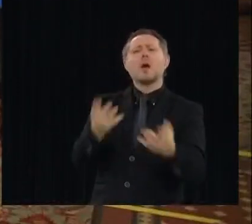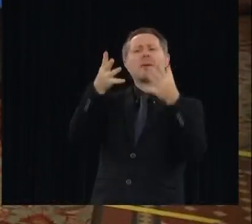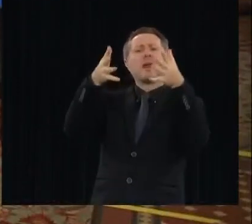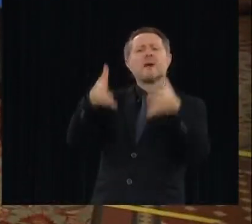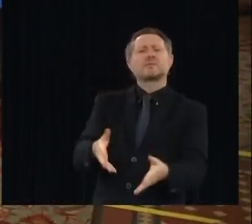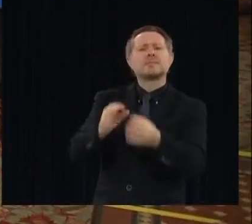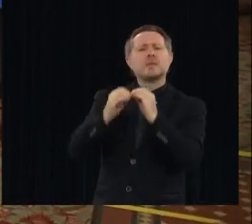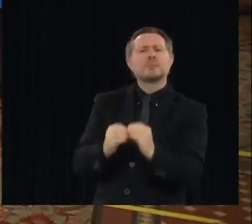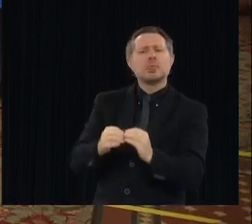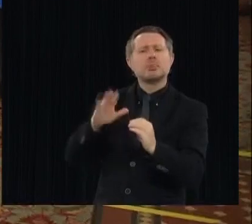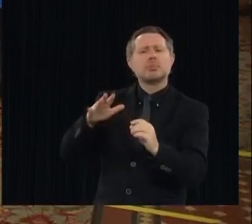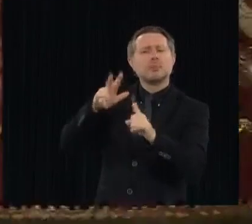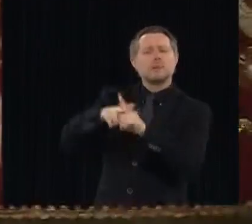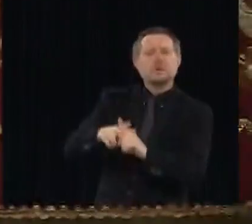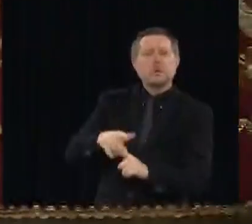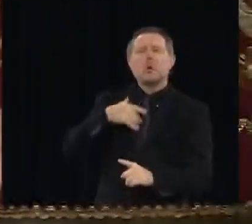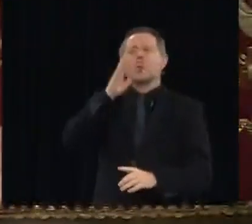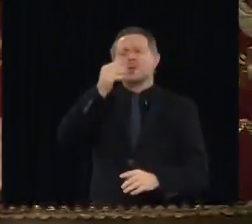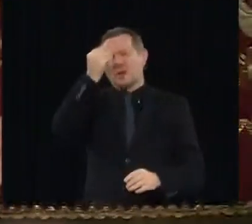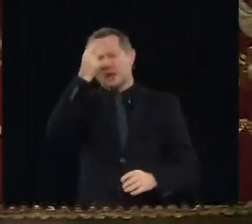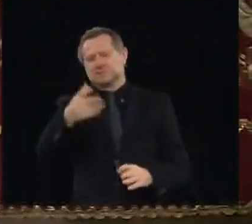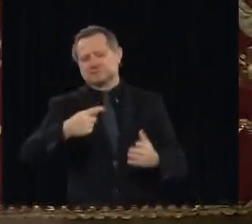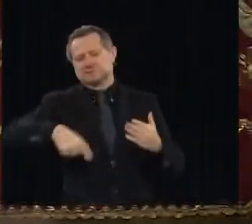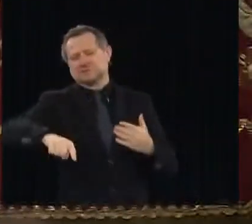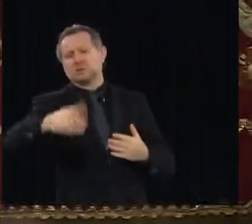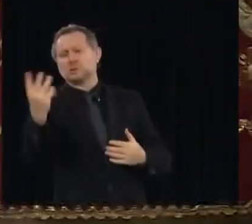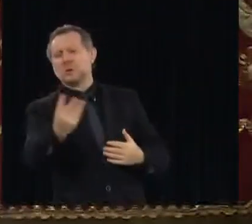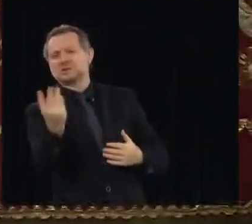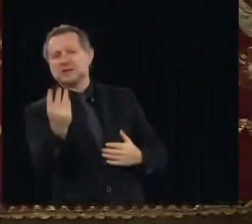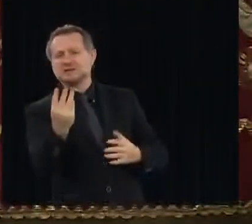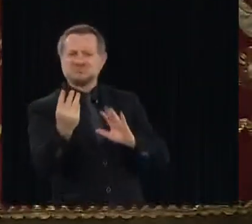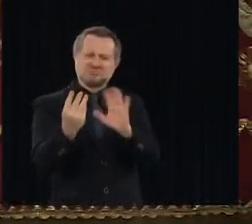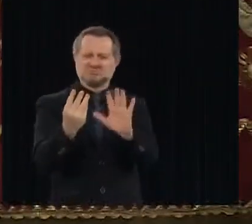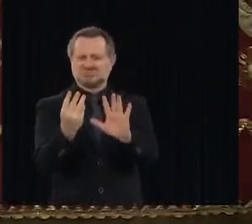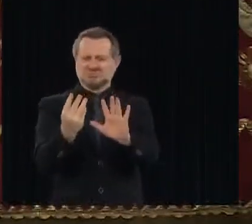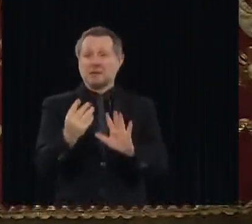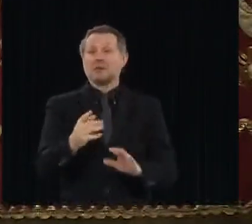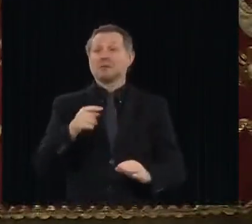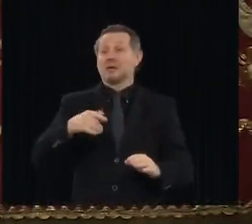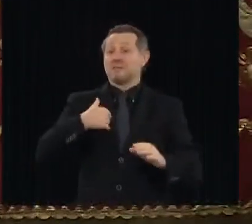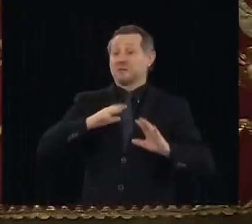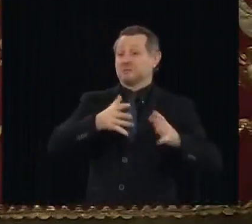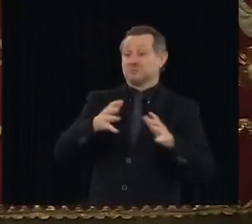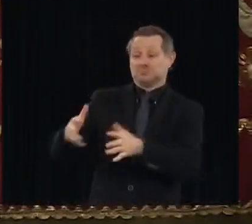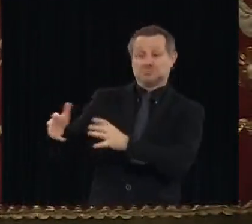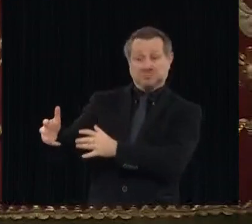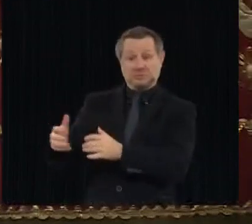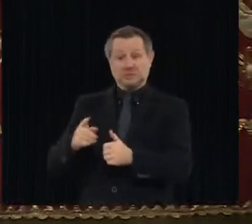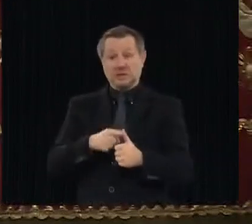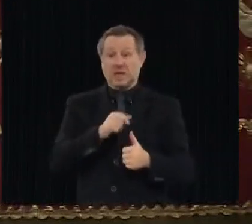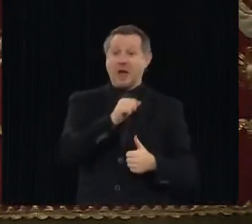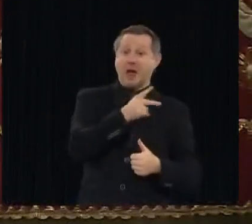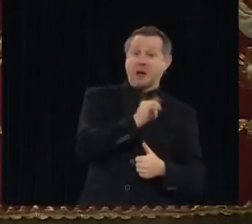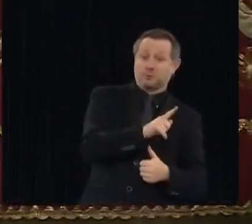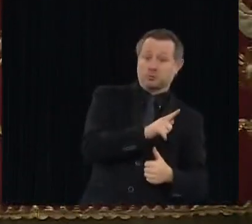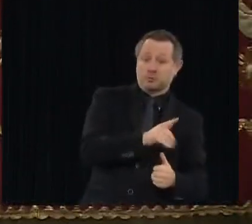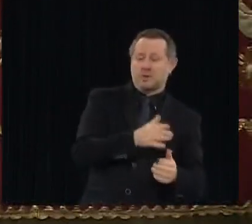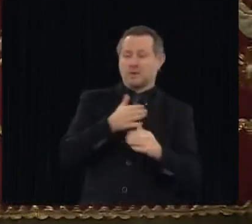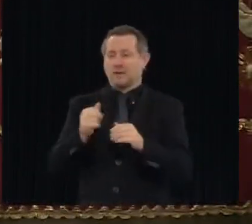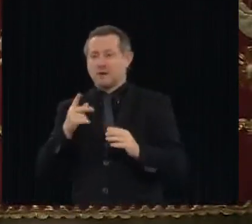PROPERLY SO TAXPAYER DOLLARS DON'T FALL INTO THE WRONG HANDS. HOW MANY ARE OUTSTANDING? WE CAN GIVE YOU A NUMBER THE